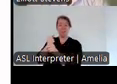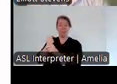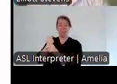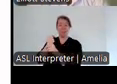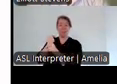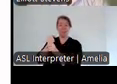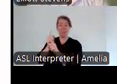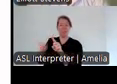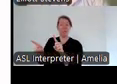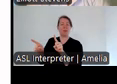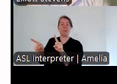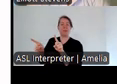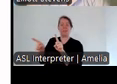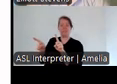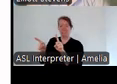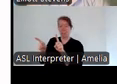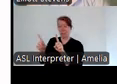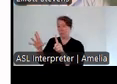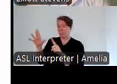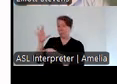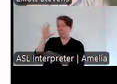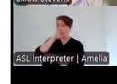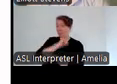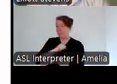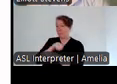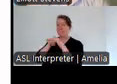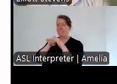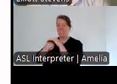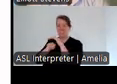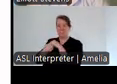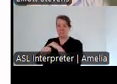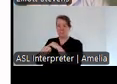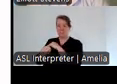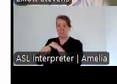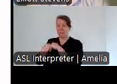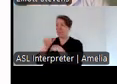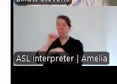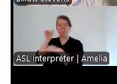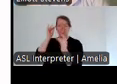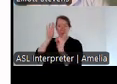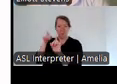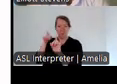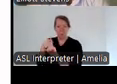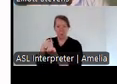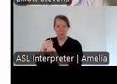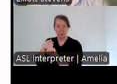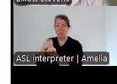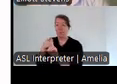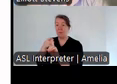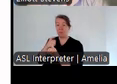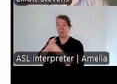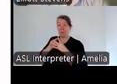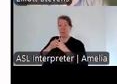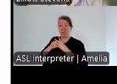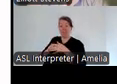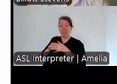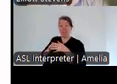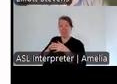a lot of them aren't so much thinking about digital accessibility. They're not thinking about digital accessibility from the beginning of their project and its planning stage.